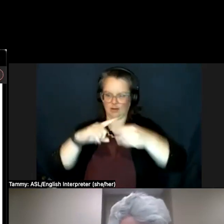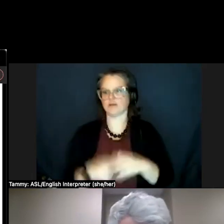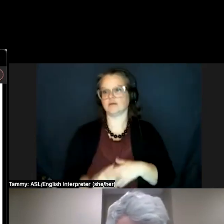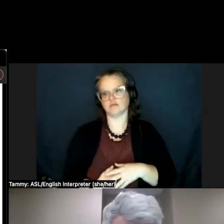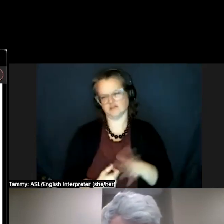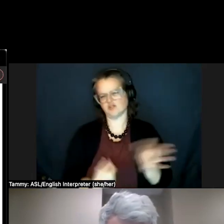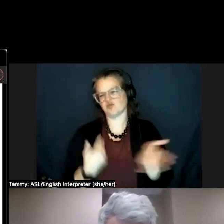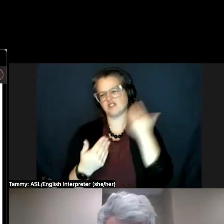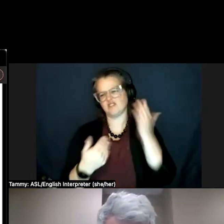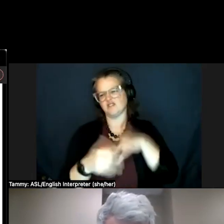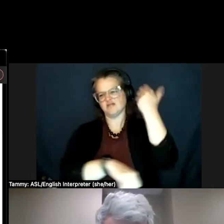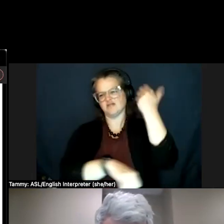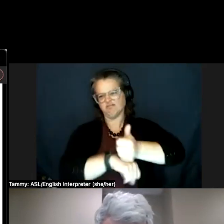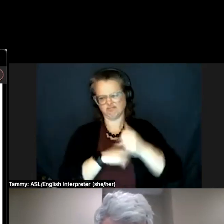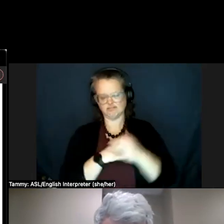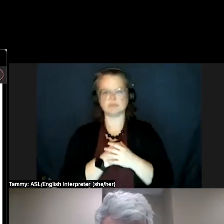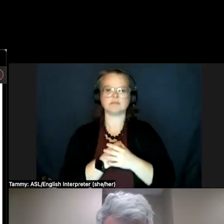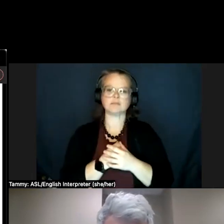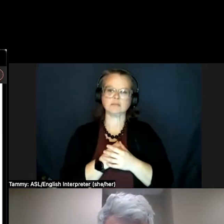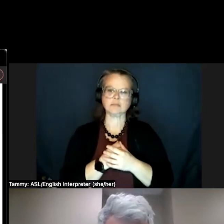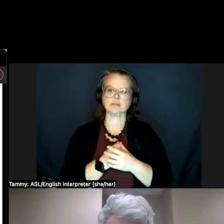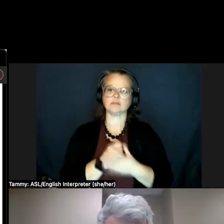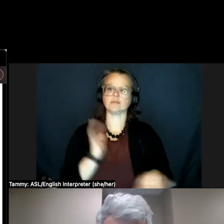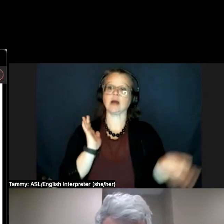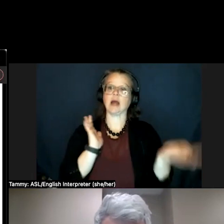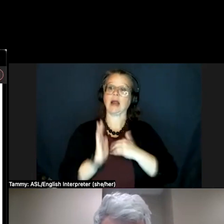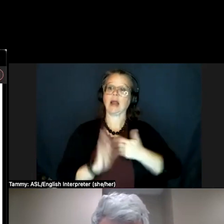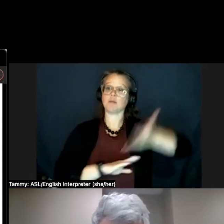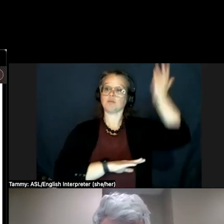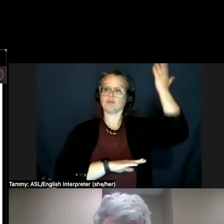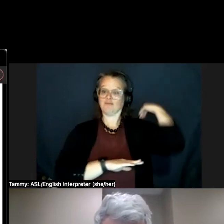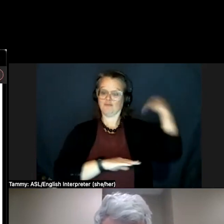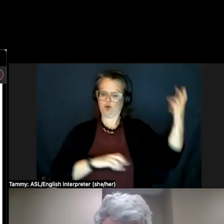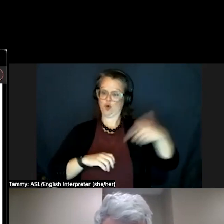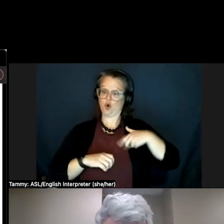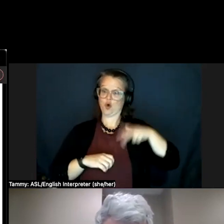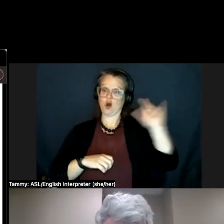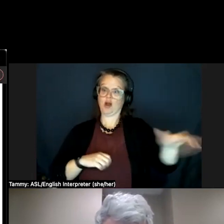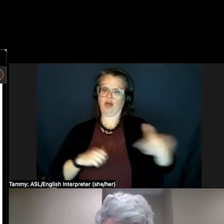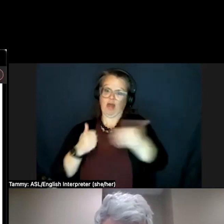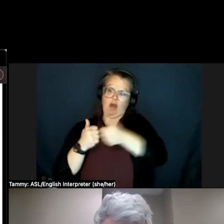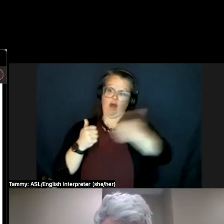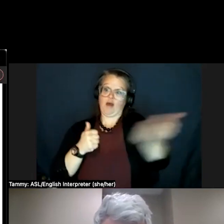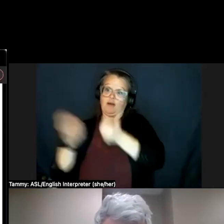where transportation is going from a rate package by making it easier to access service and rates.